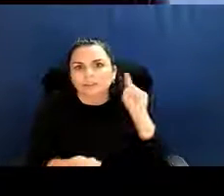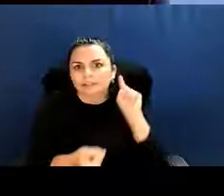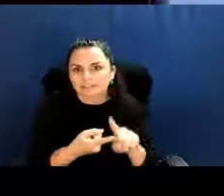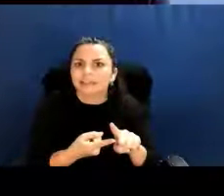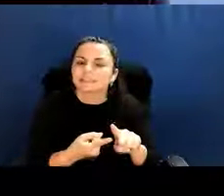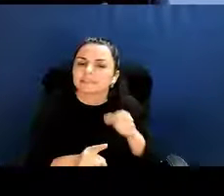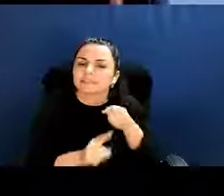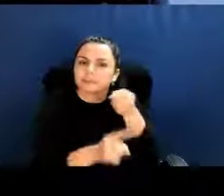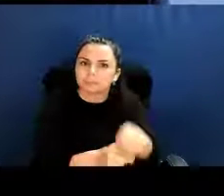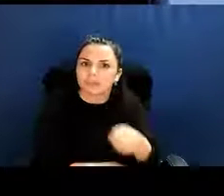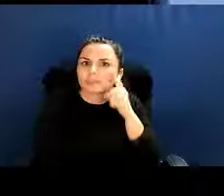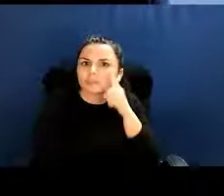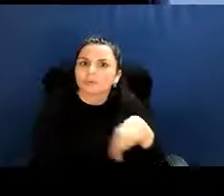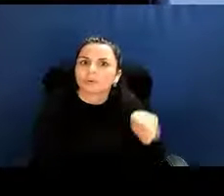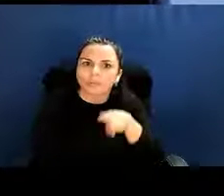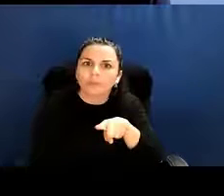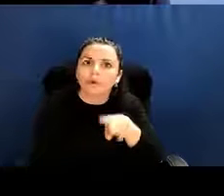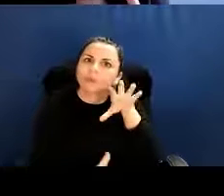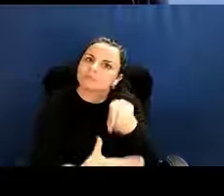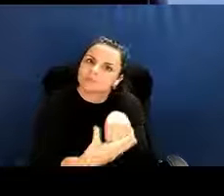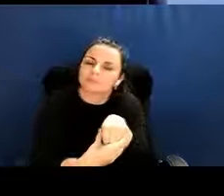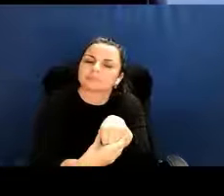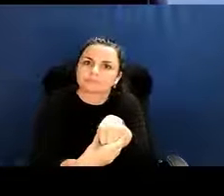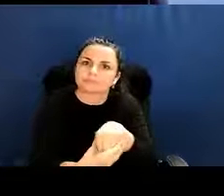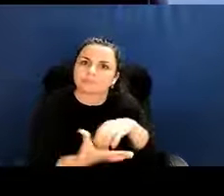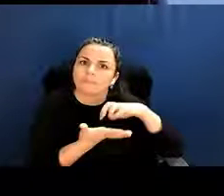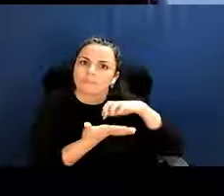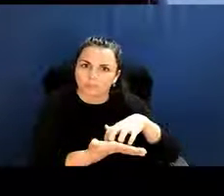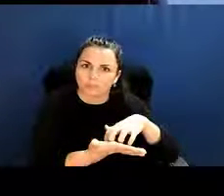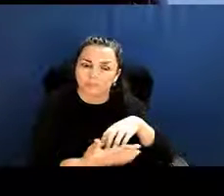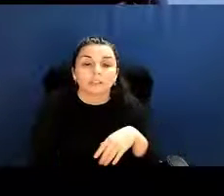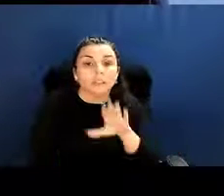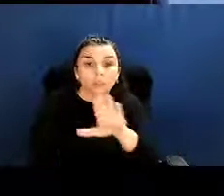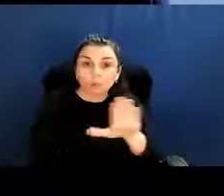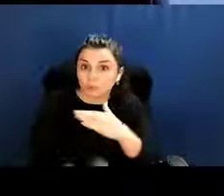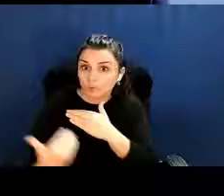that may be intrinsic. So your responsibility as a researcher